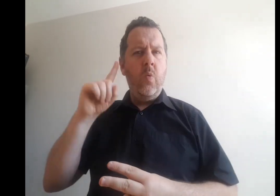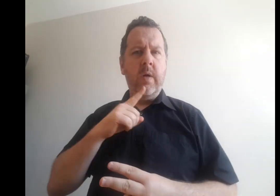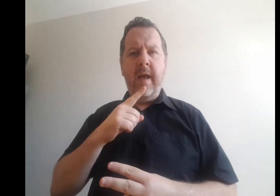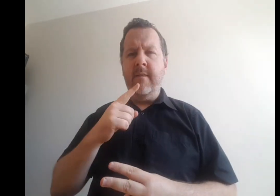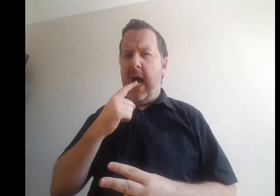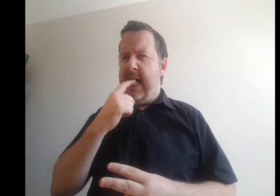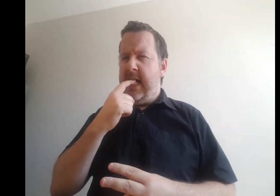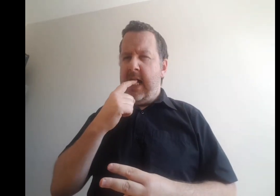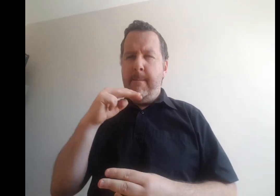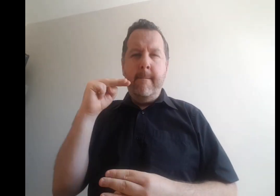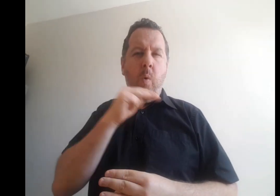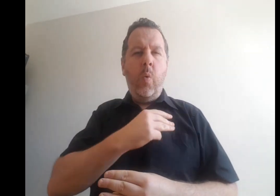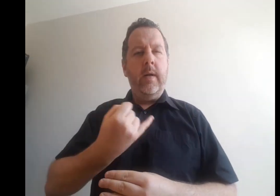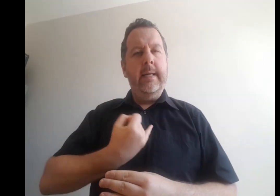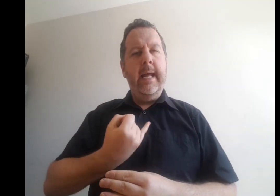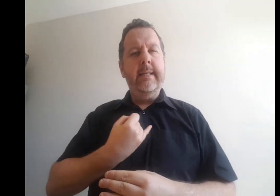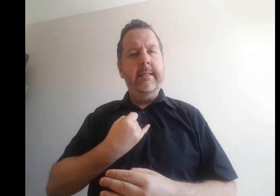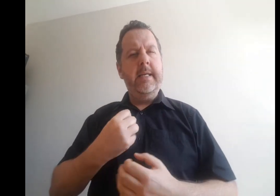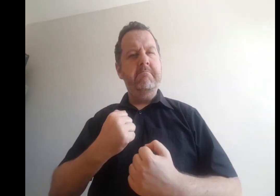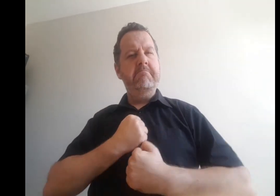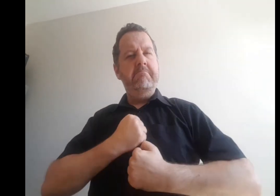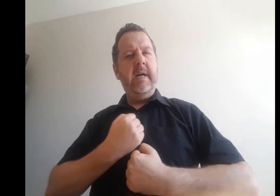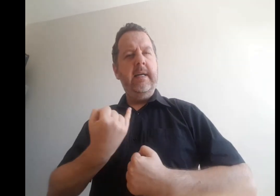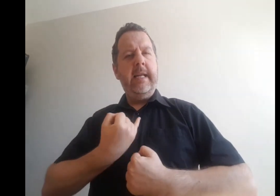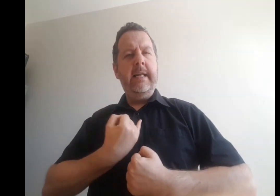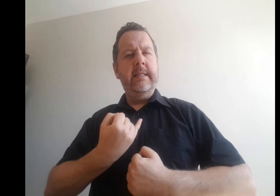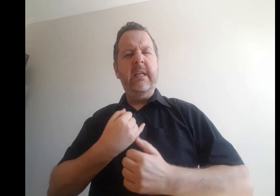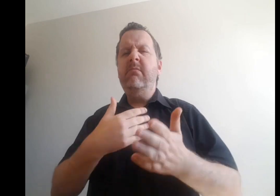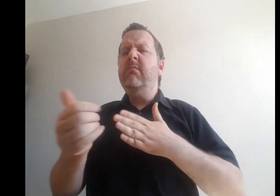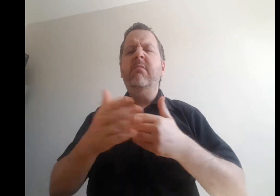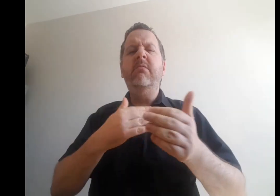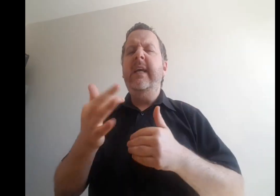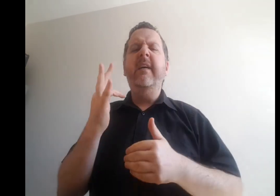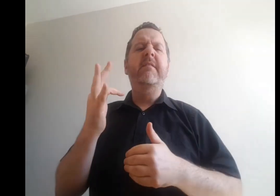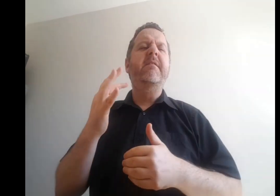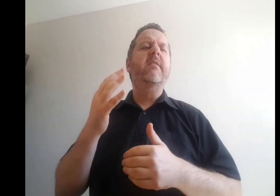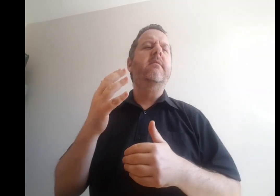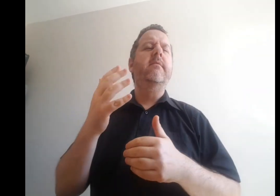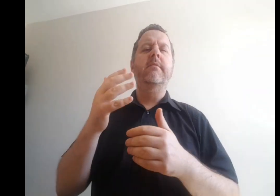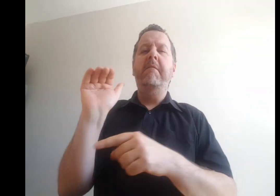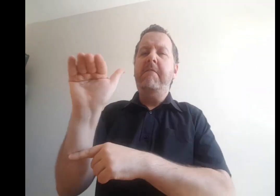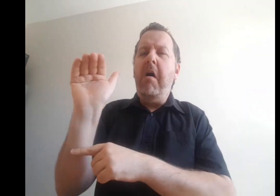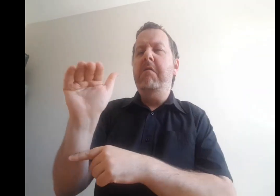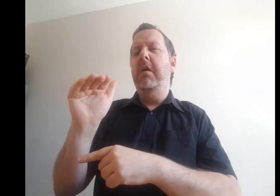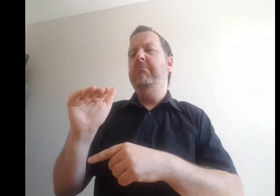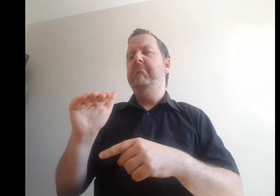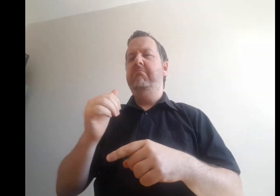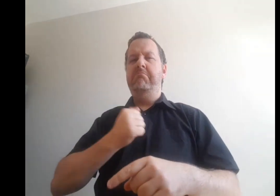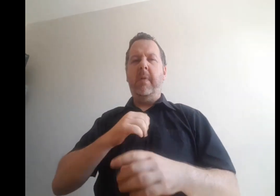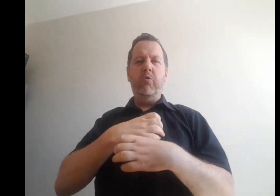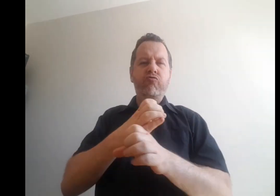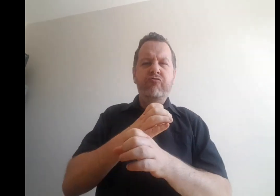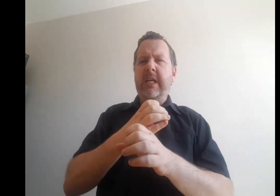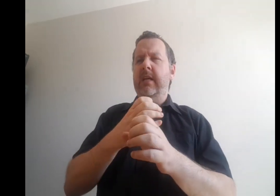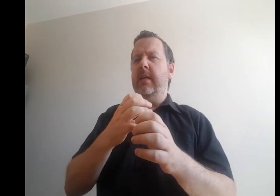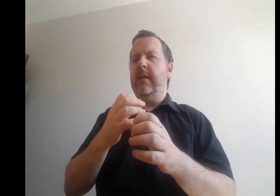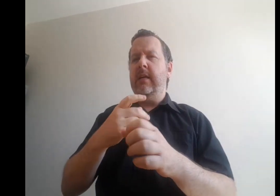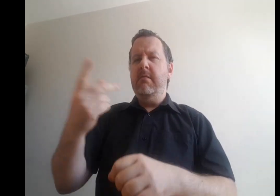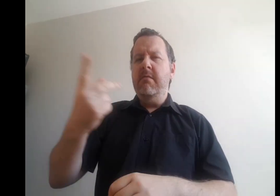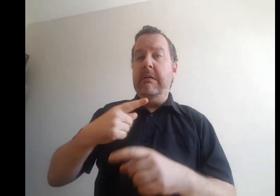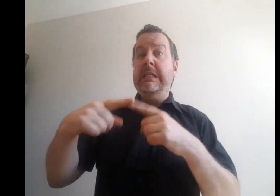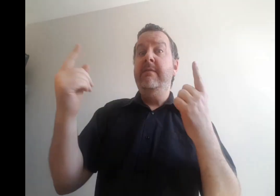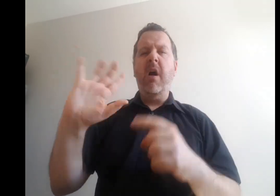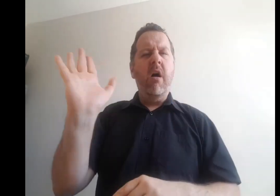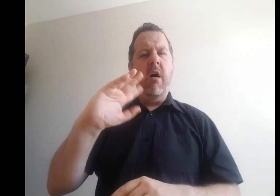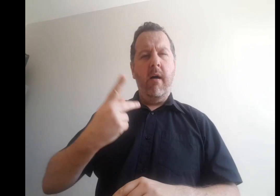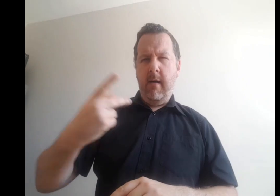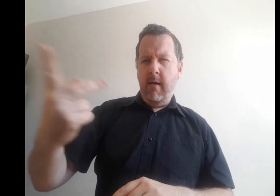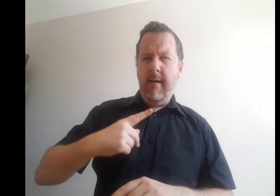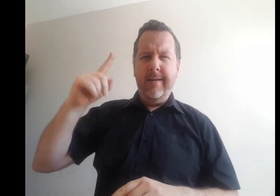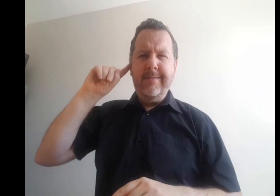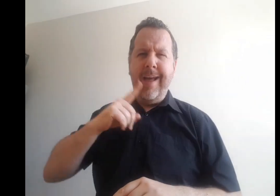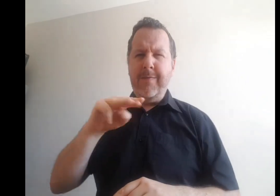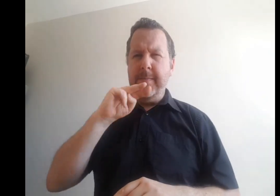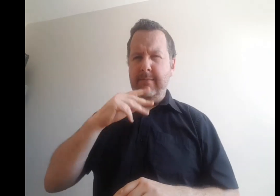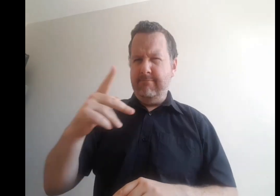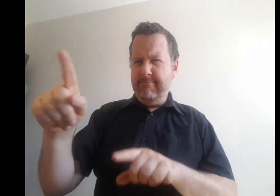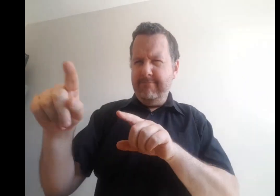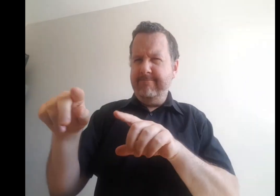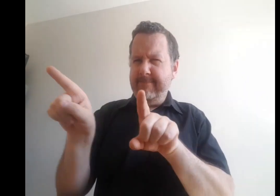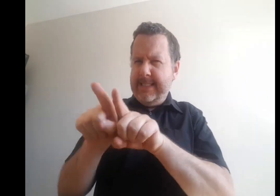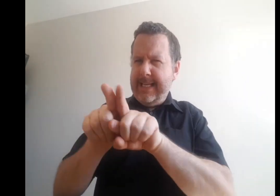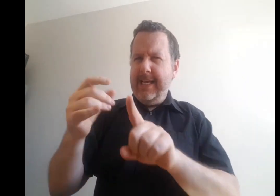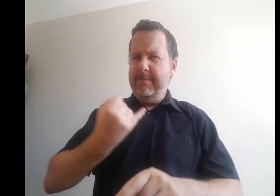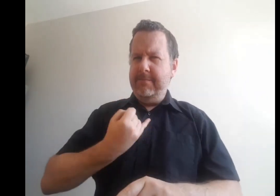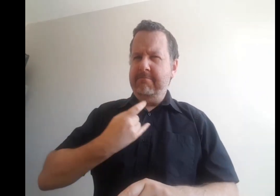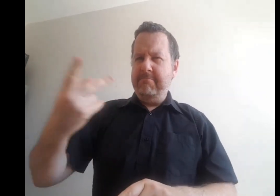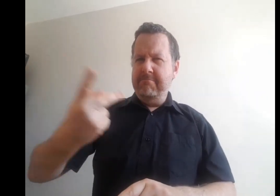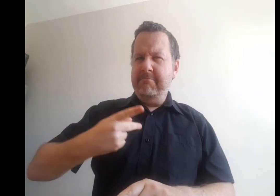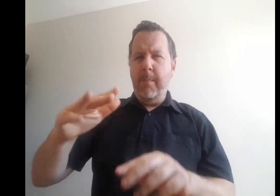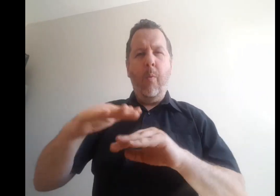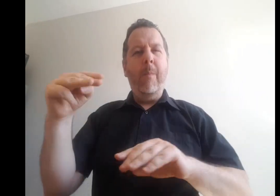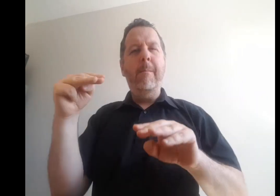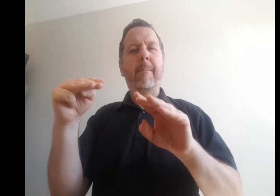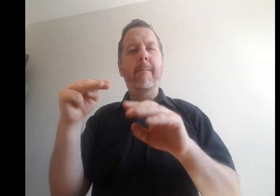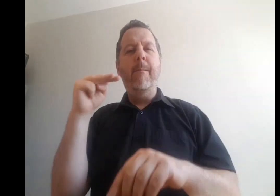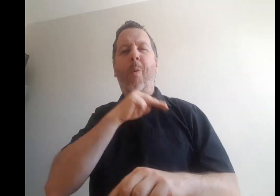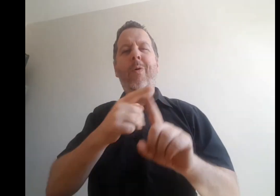identity across national divisions, and gives a commonality of experience more important than nationalism;